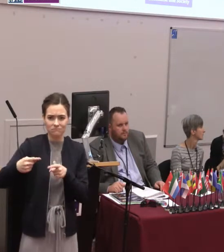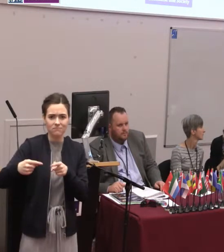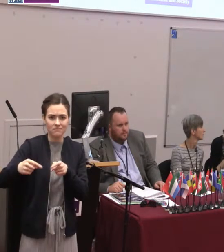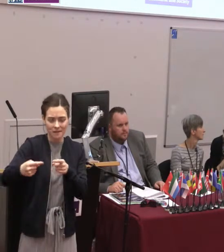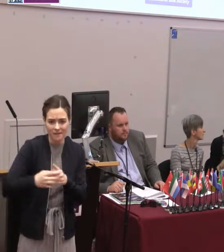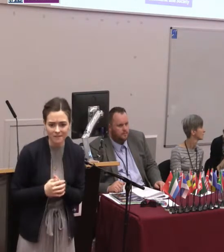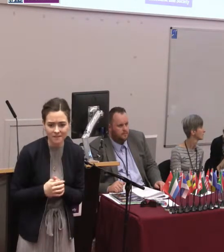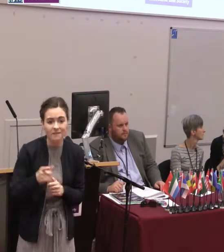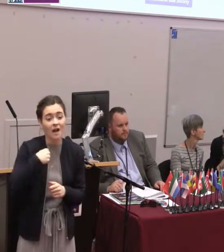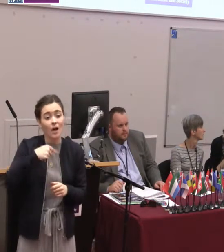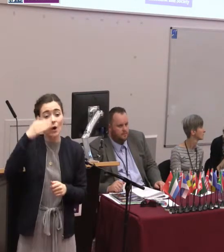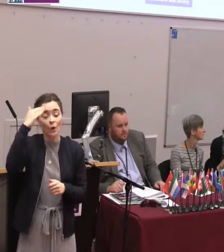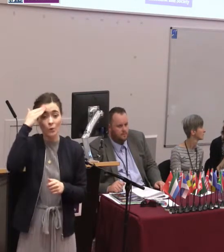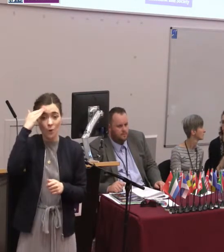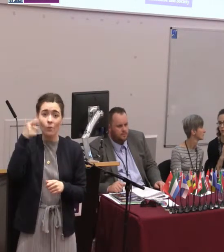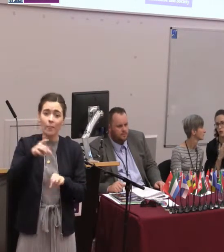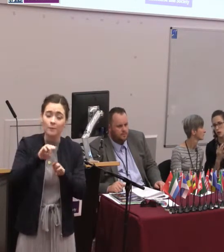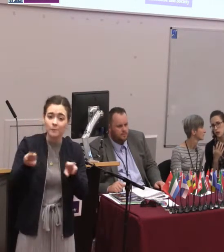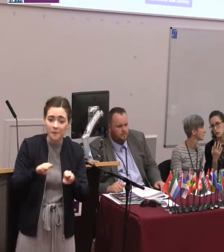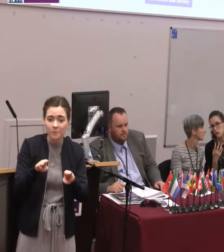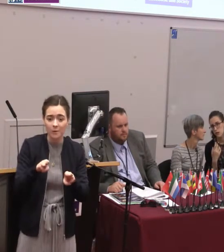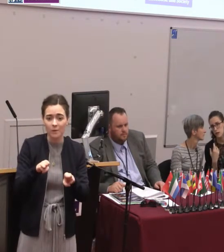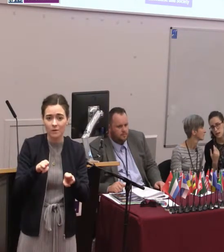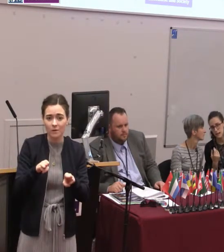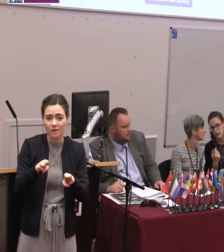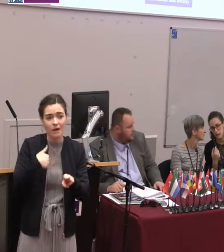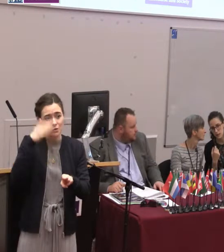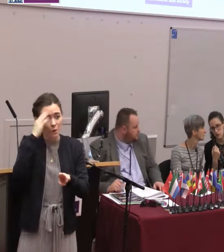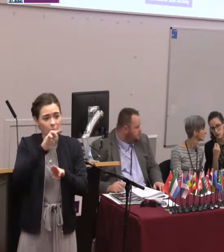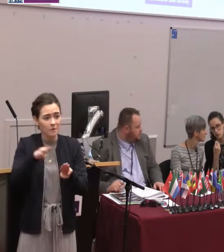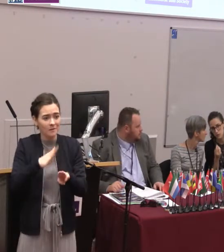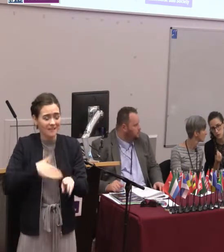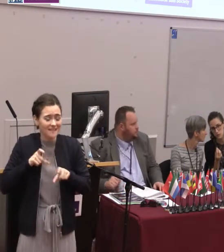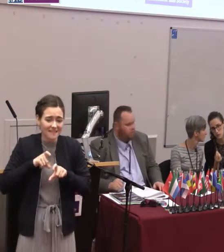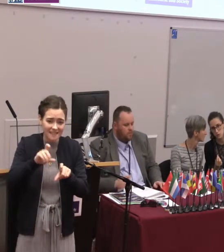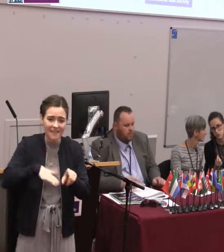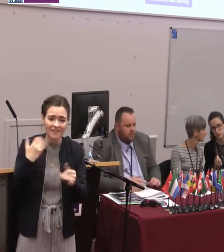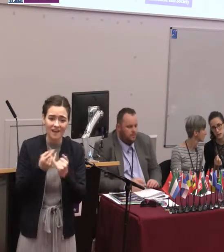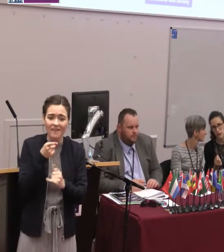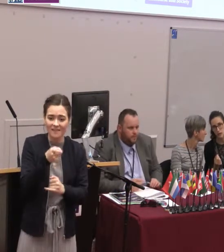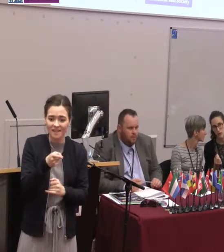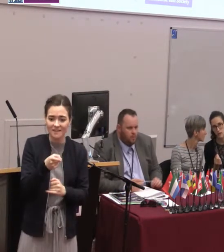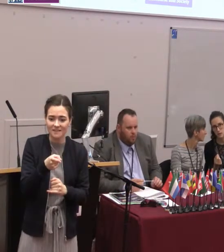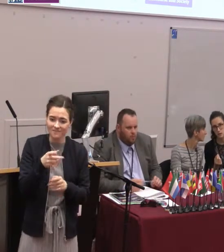I know that people, I know people living like this today will be going through the same